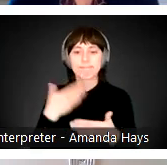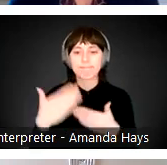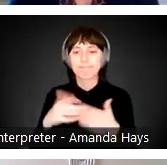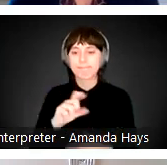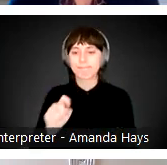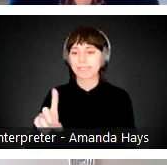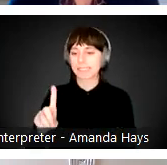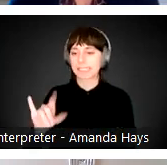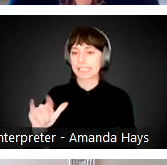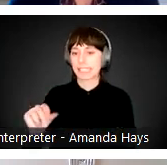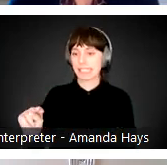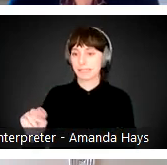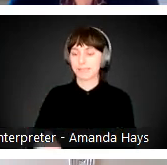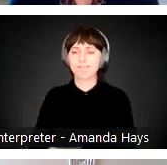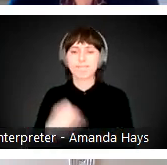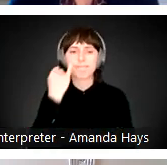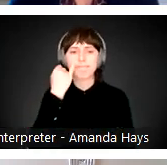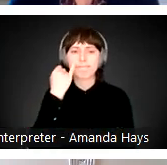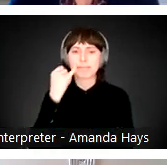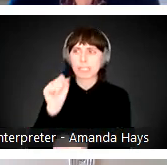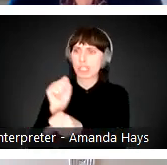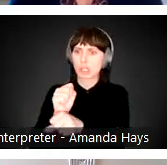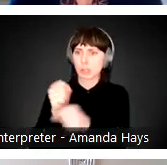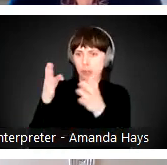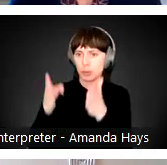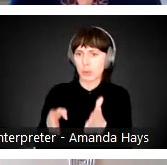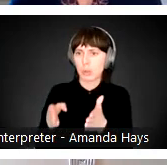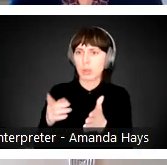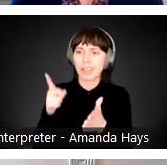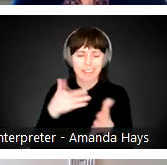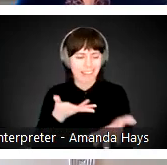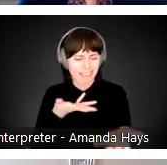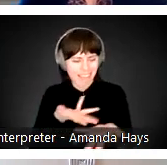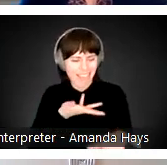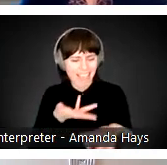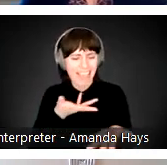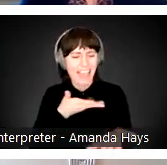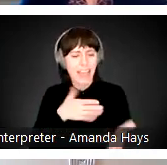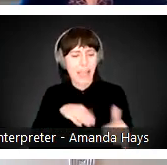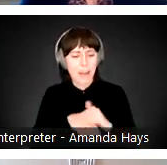"If an employer isn't negotiating an accommodation fairly and you make a